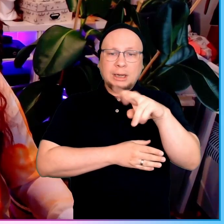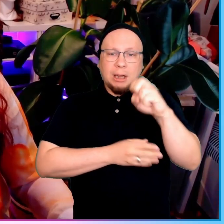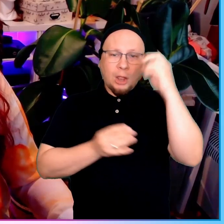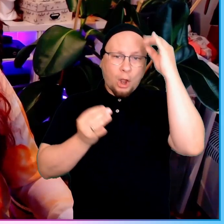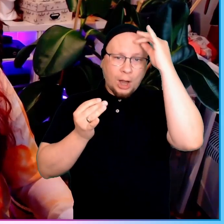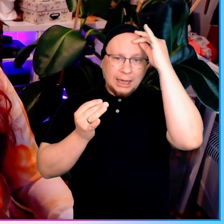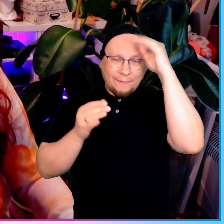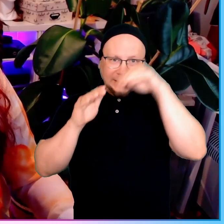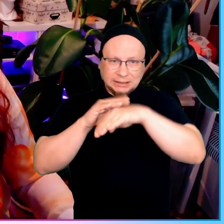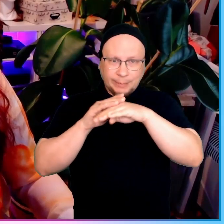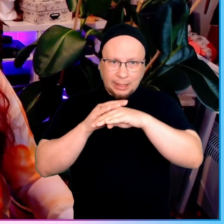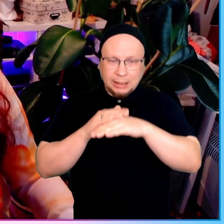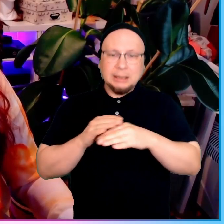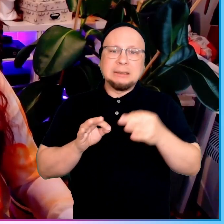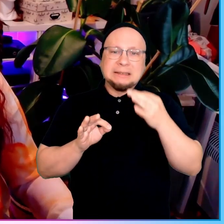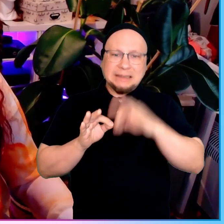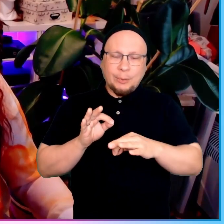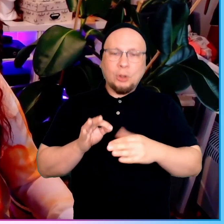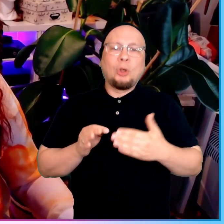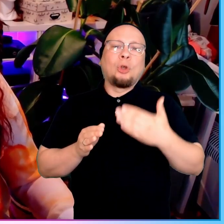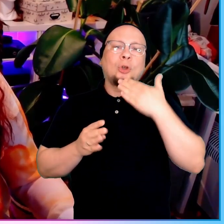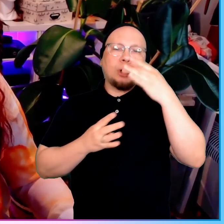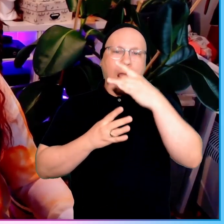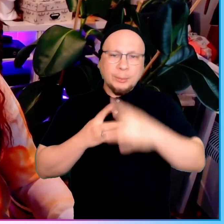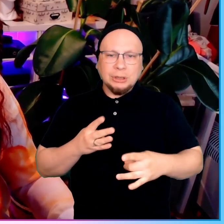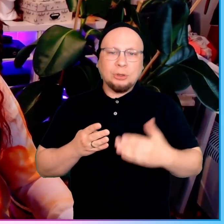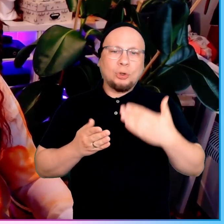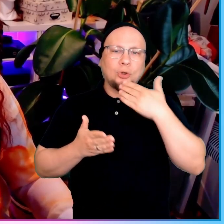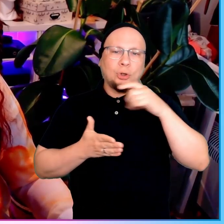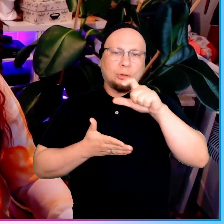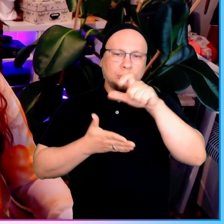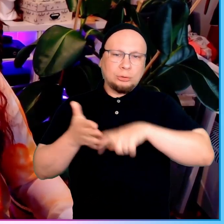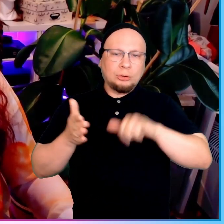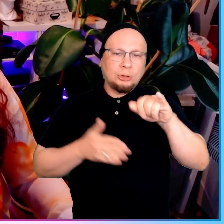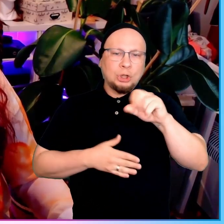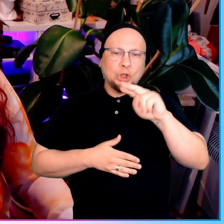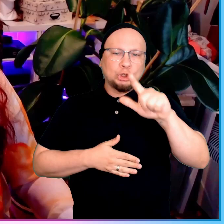a well made journal system, and a bunch of ways to reduce motion sickness, all the way to